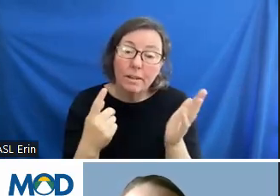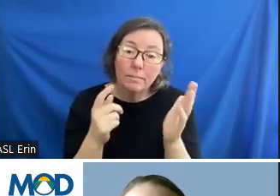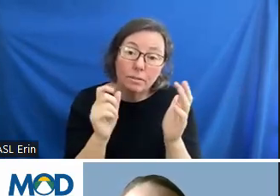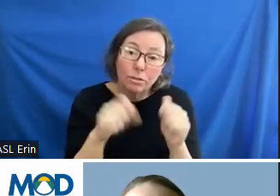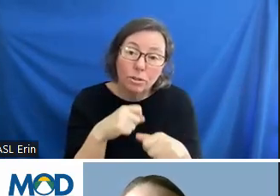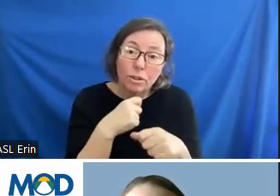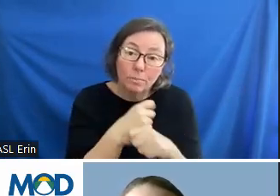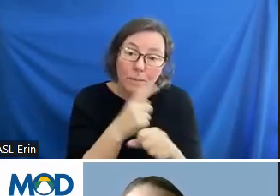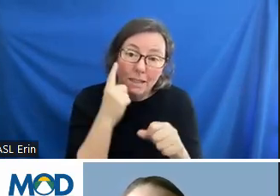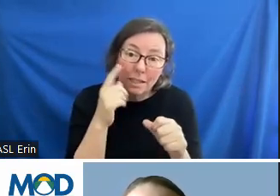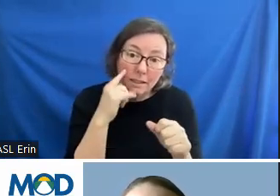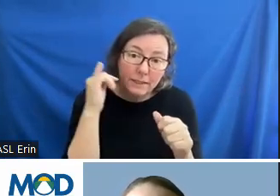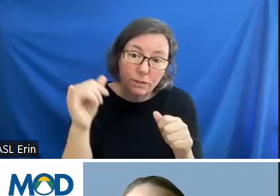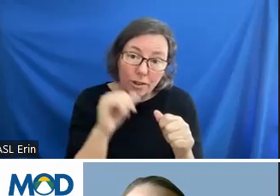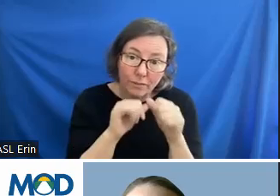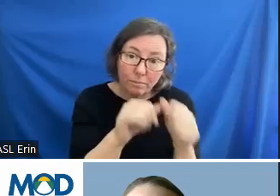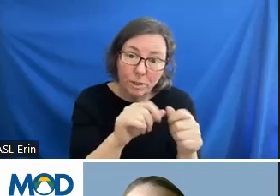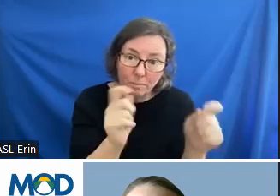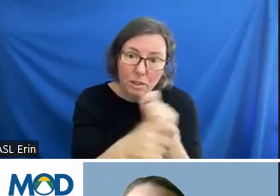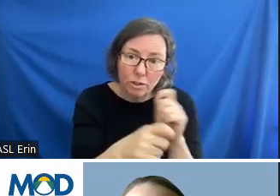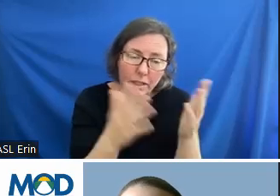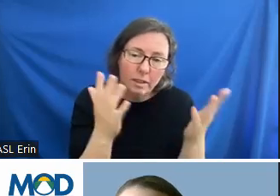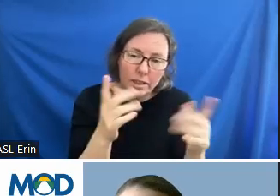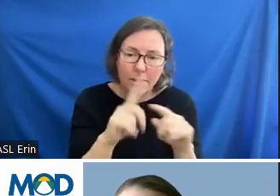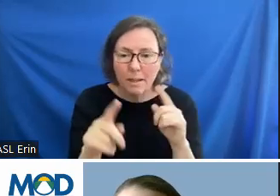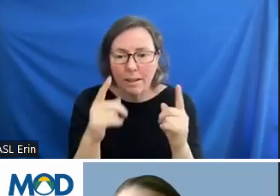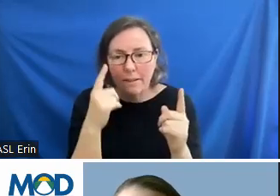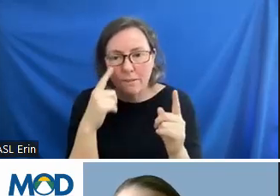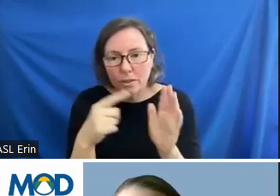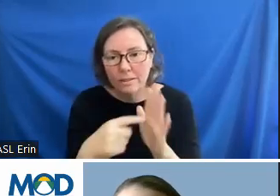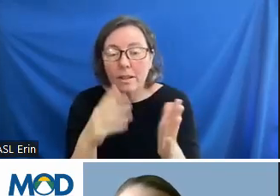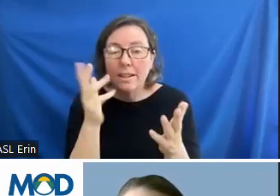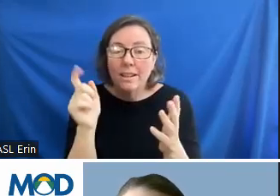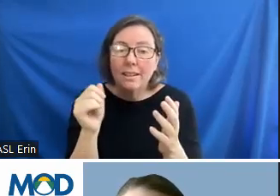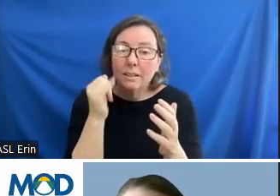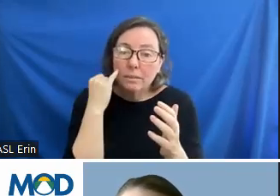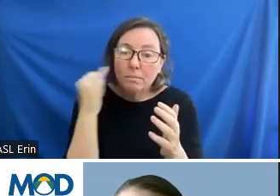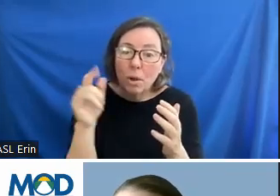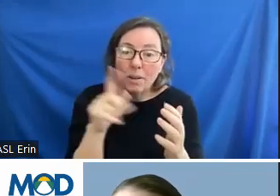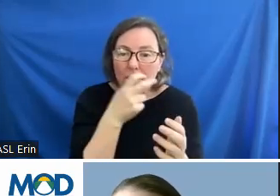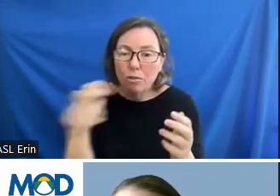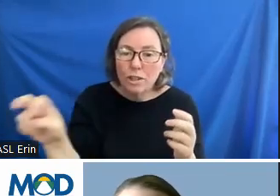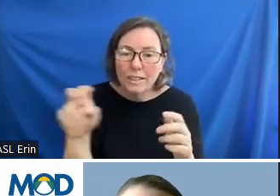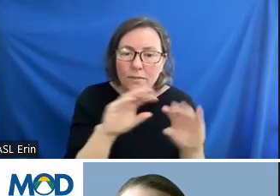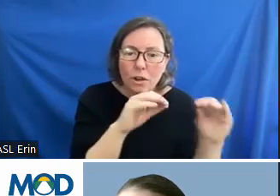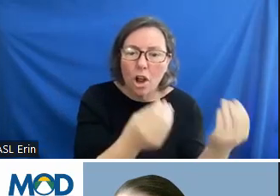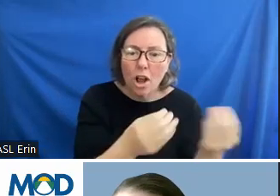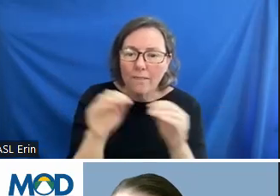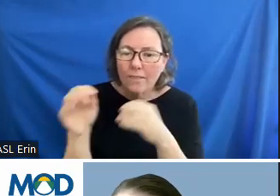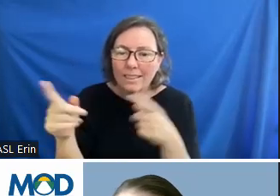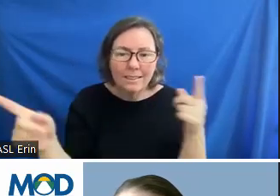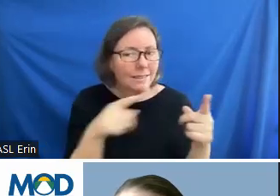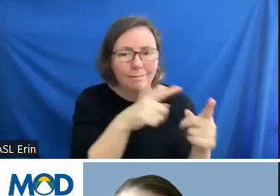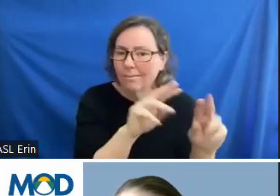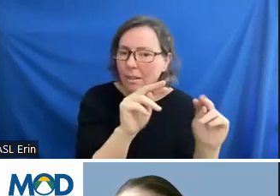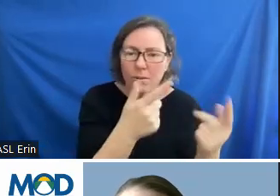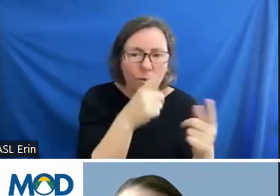someone needs to transfer from one work location to another because of their disability,